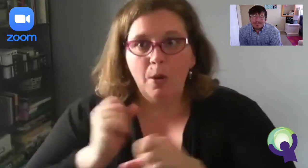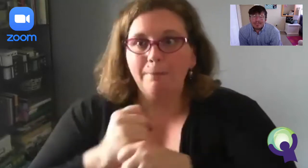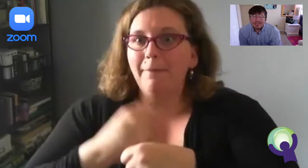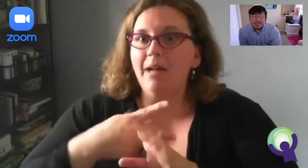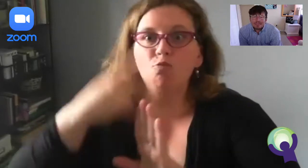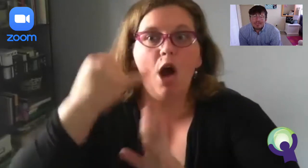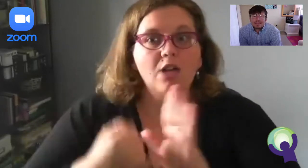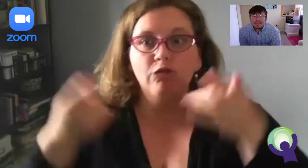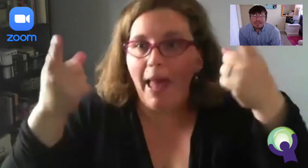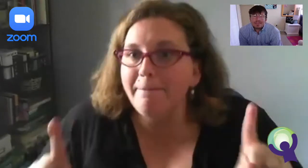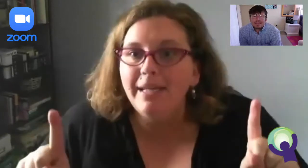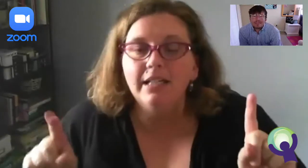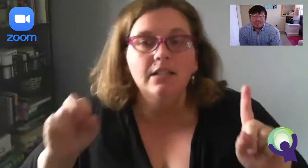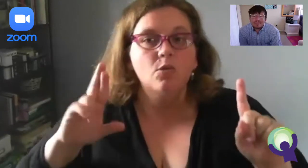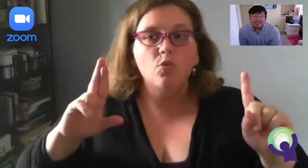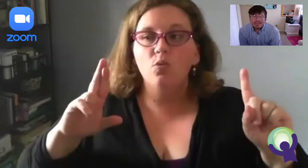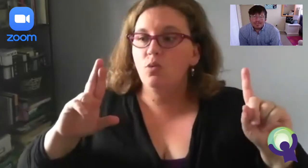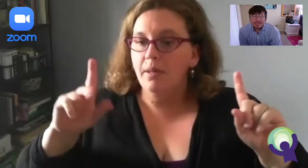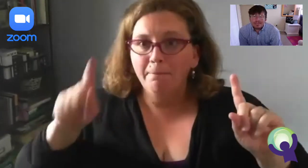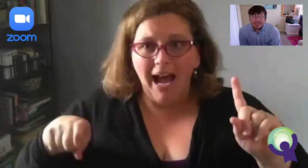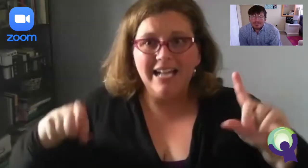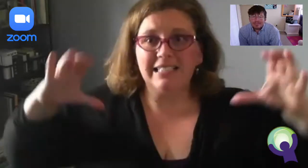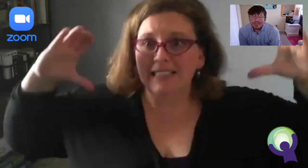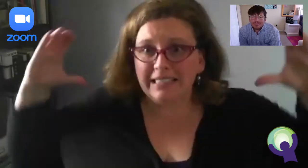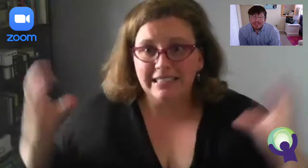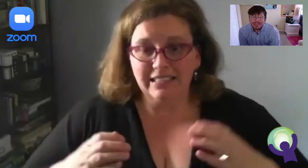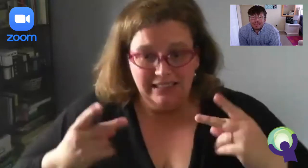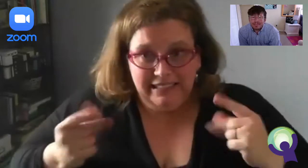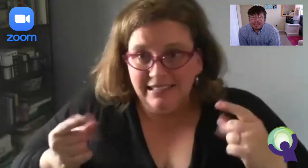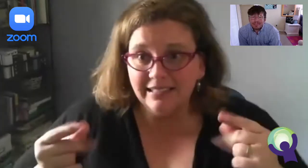get along with others and cooperate, whether you're working on a project --